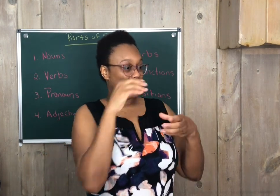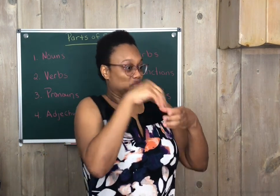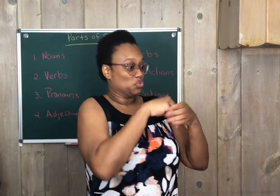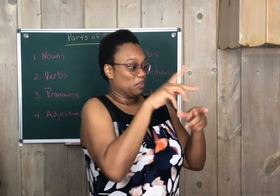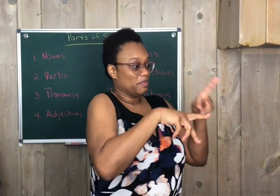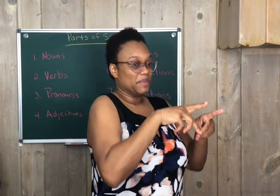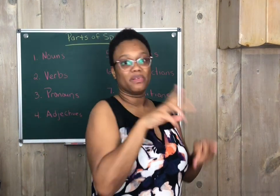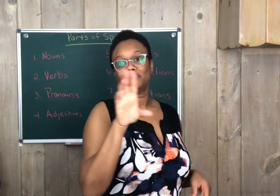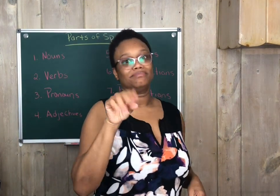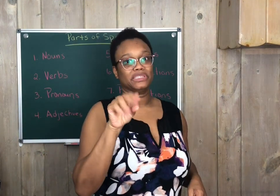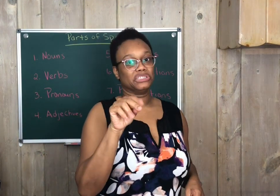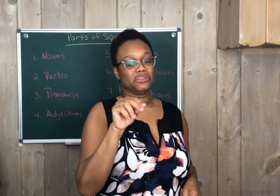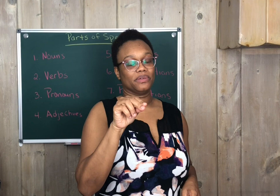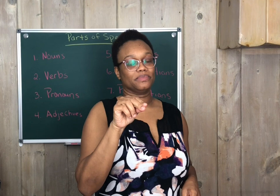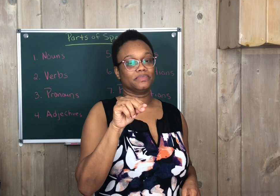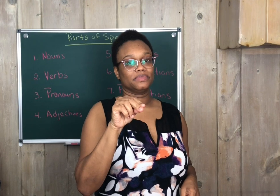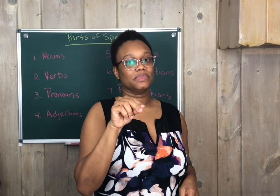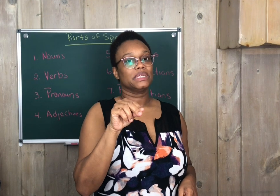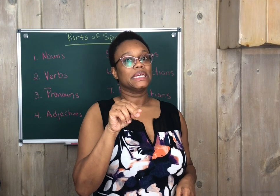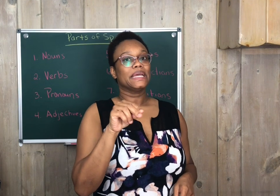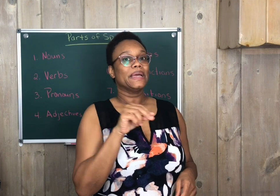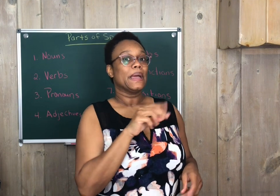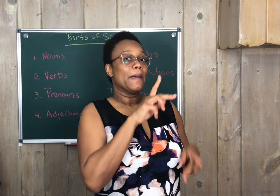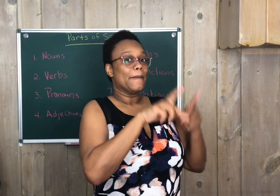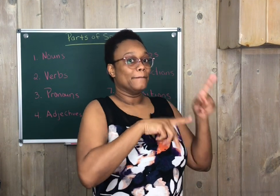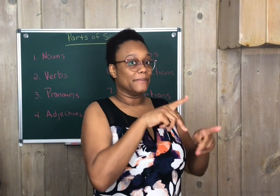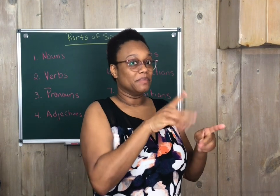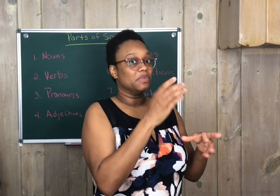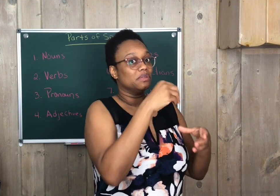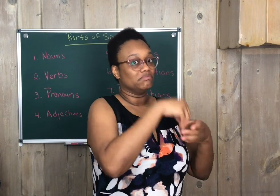So animals are not included in that category people